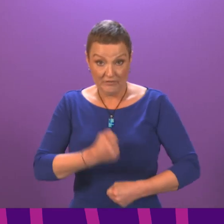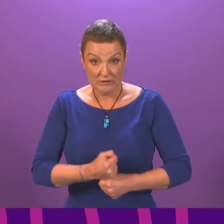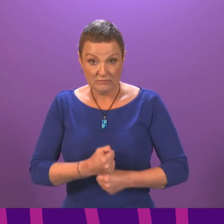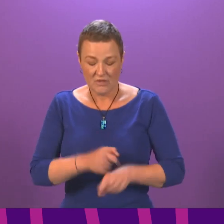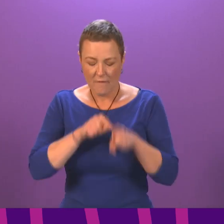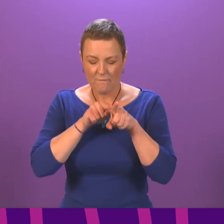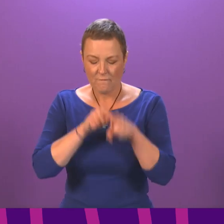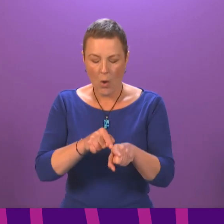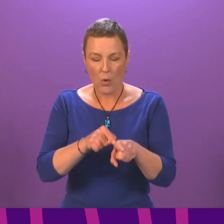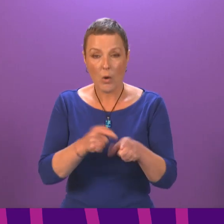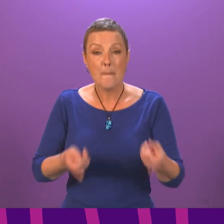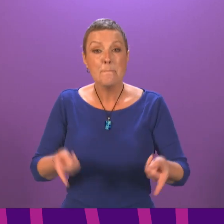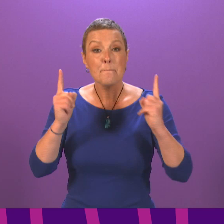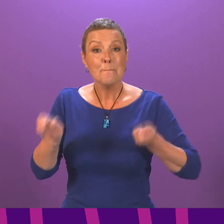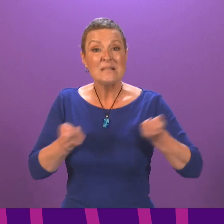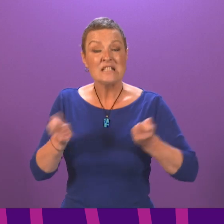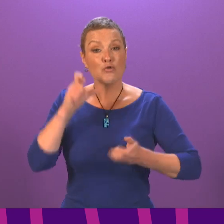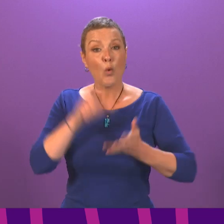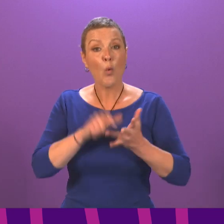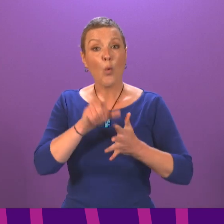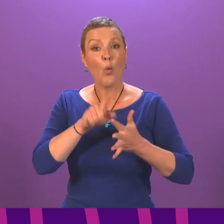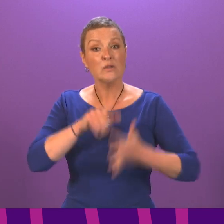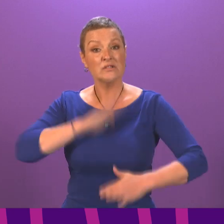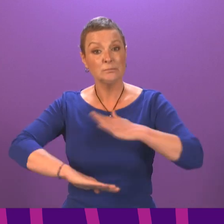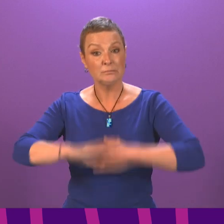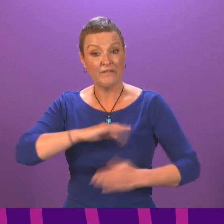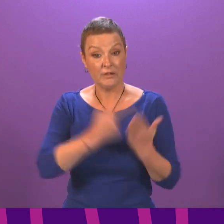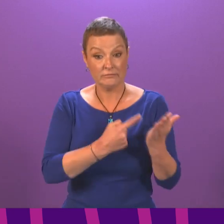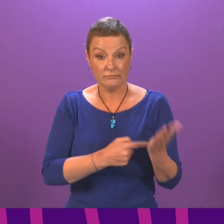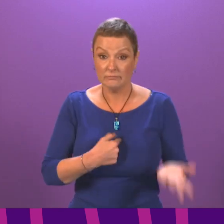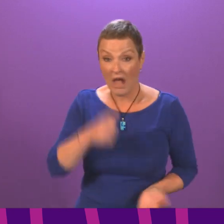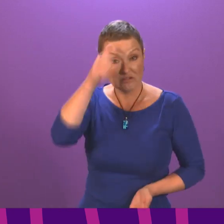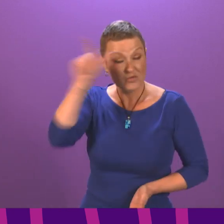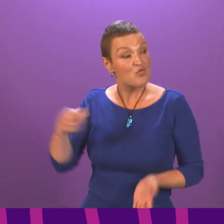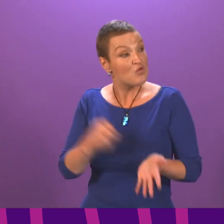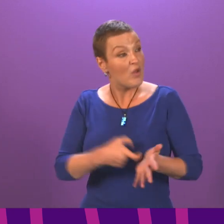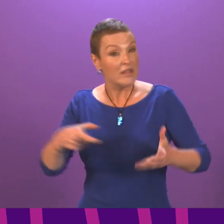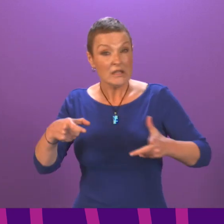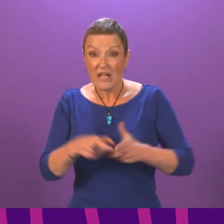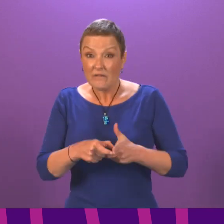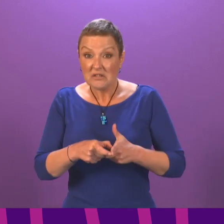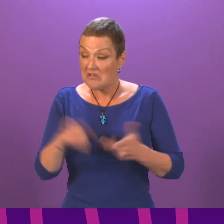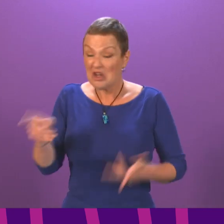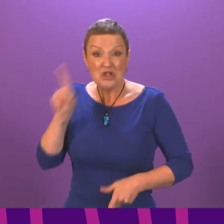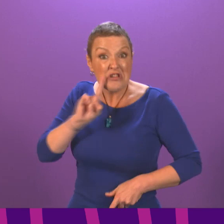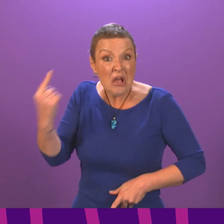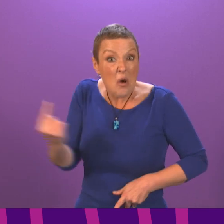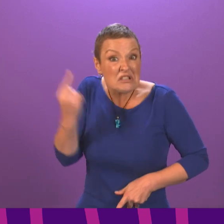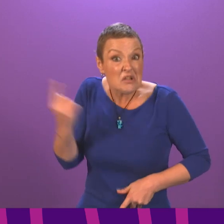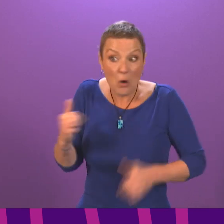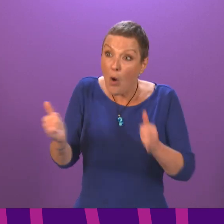ministerial code. Of course, on any occasion on which she or her colleagues believe that